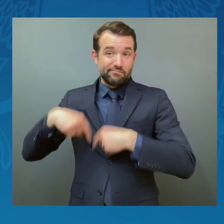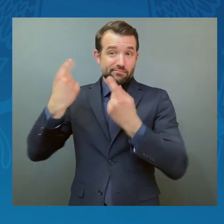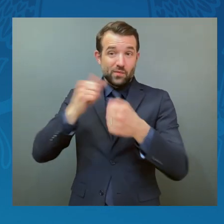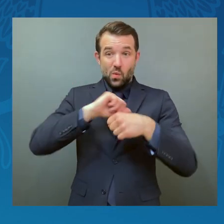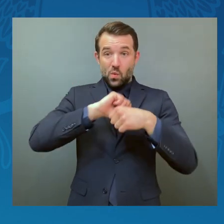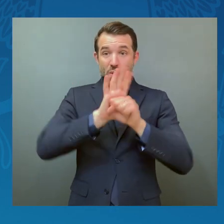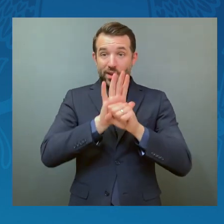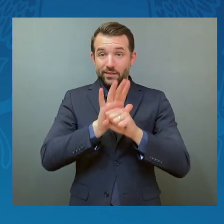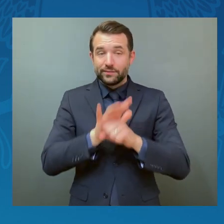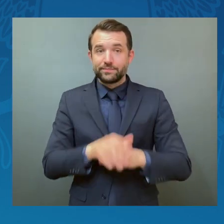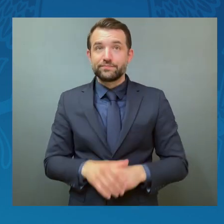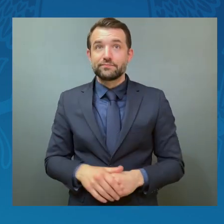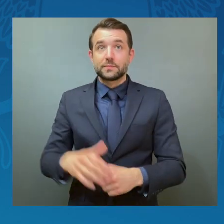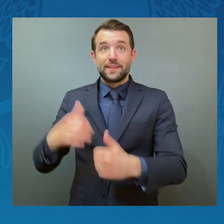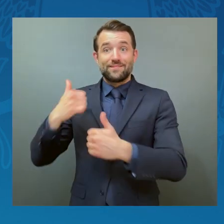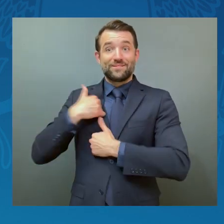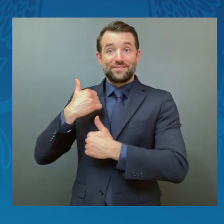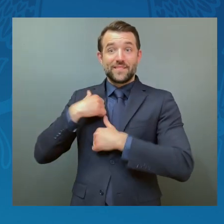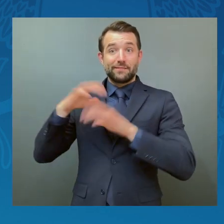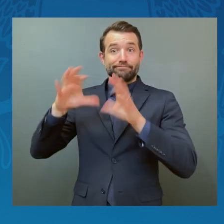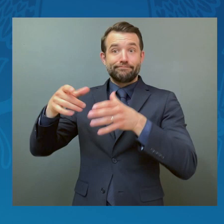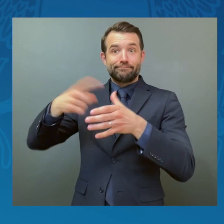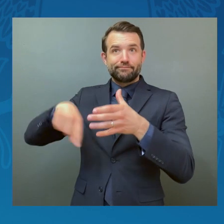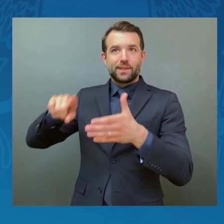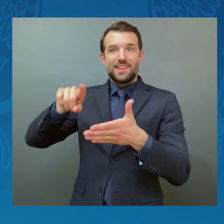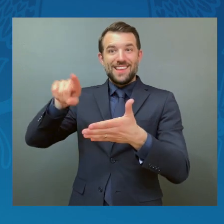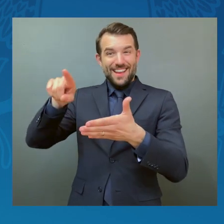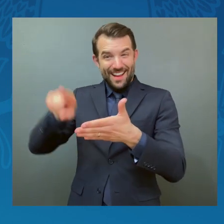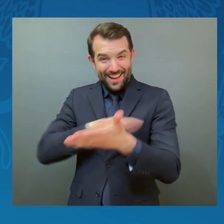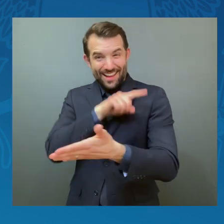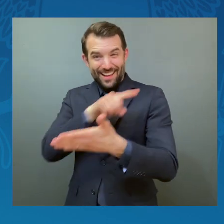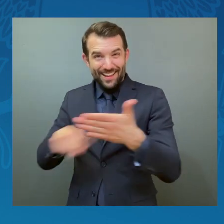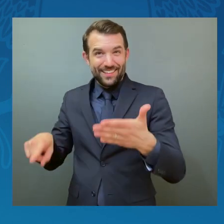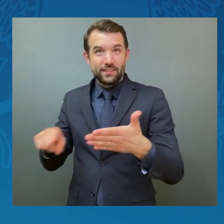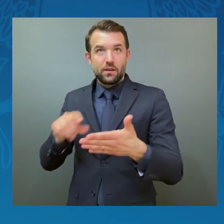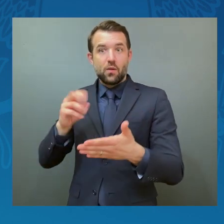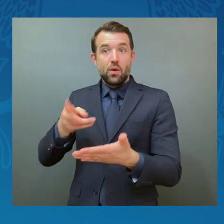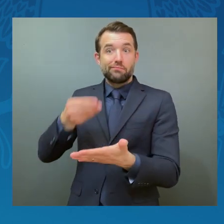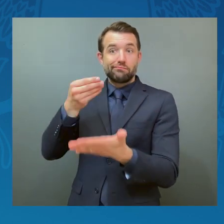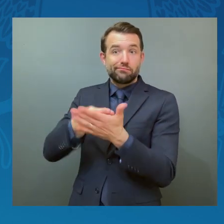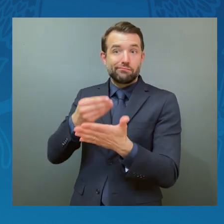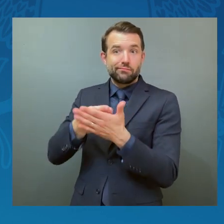or refunded about 1 billion in medical co-payments